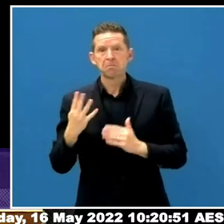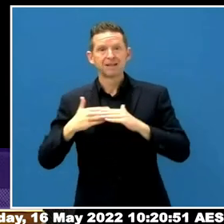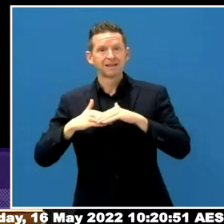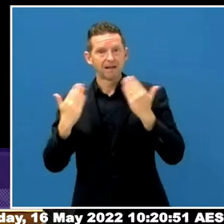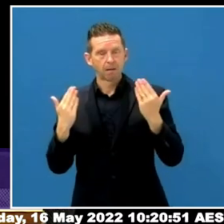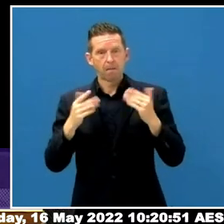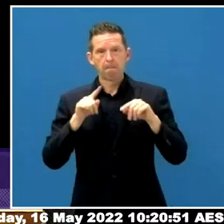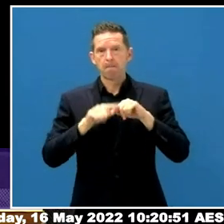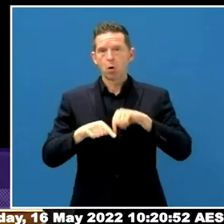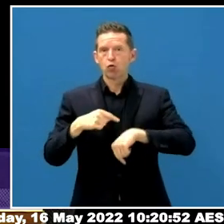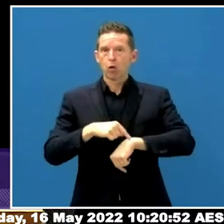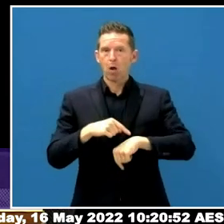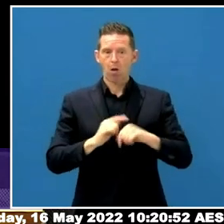9 am and 4 pm.